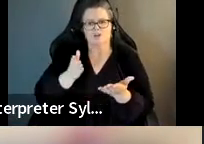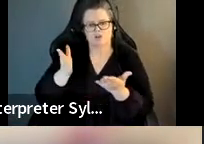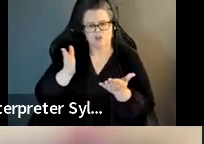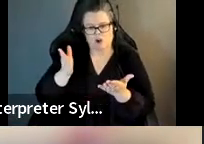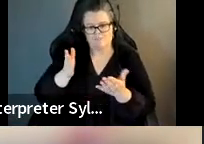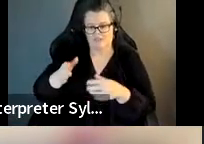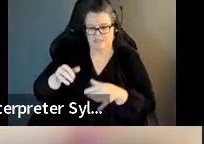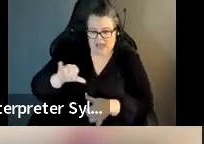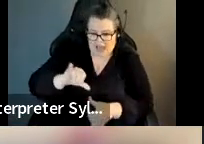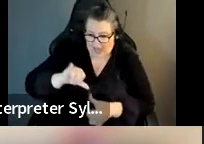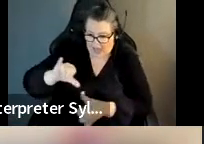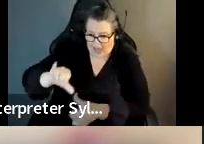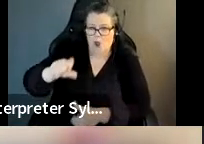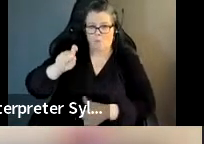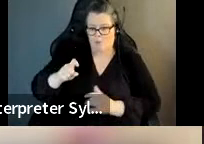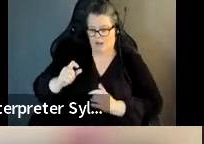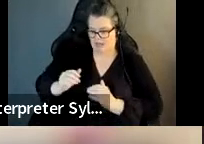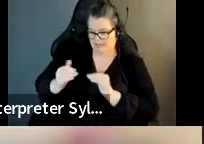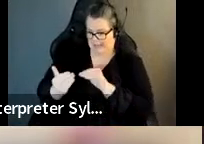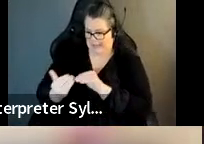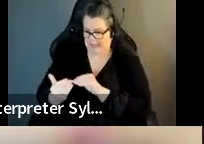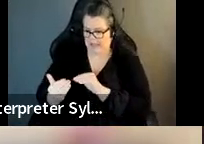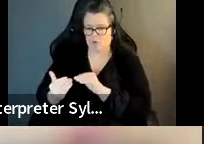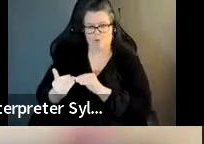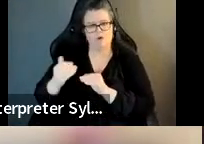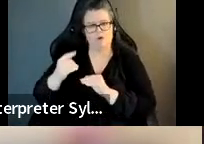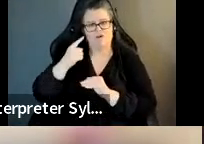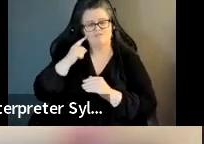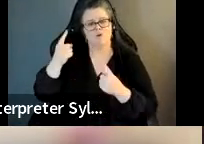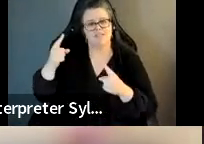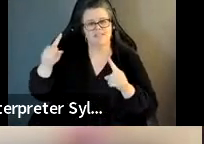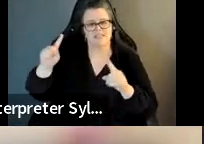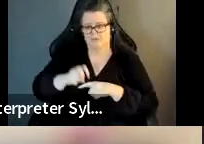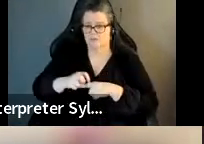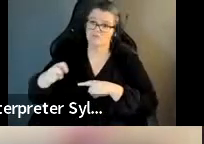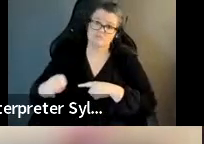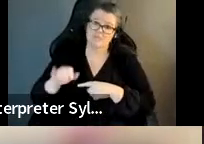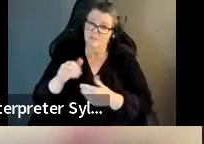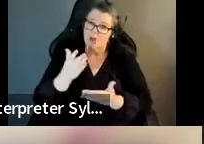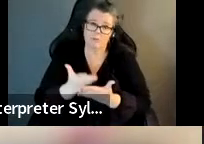take place, which we believe is proven to be not -- not to be true with the height of